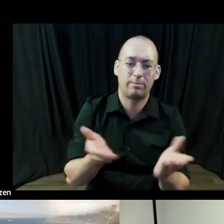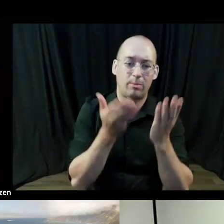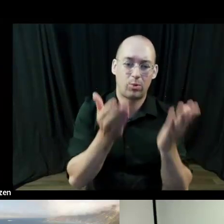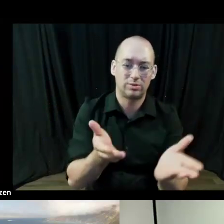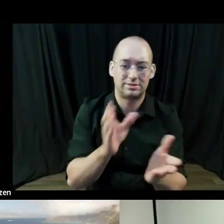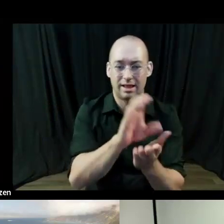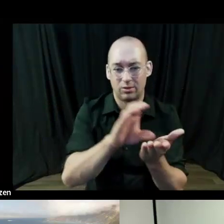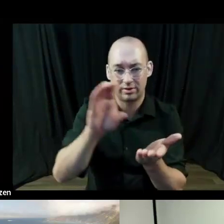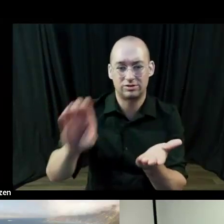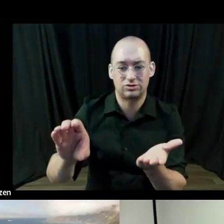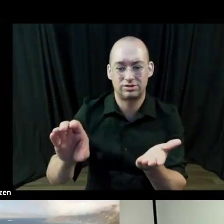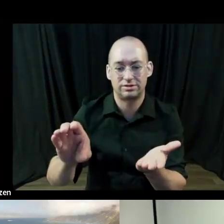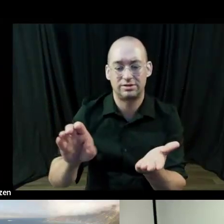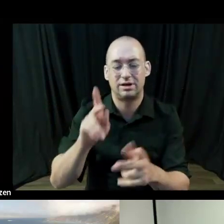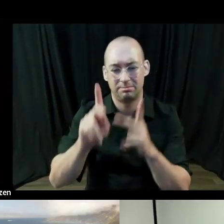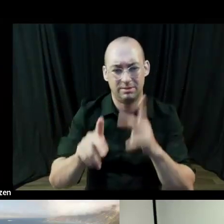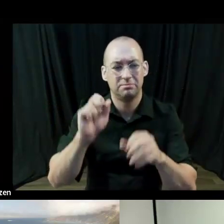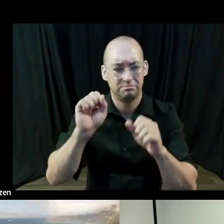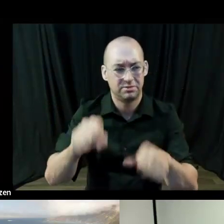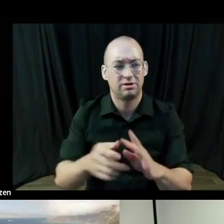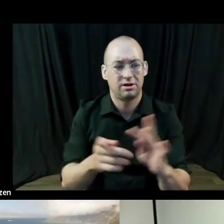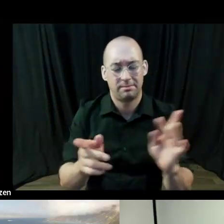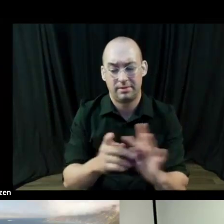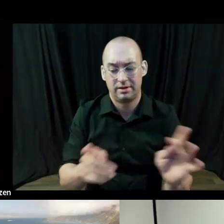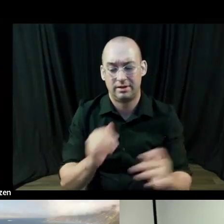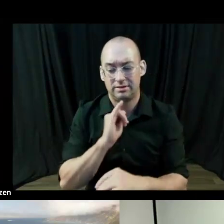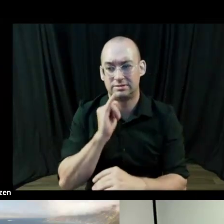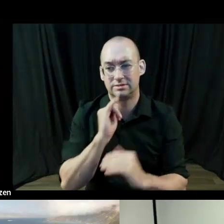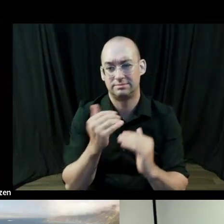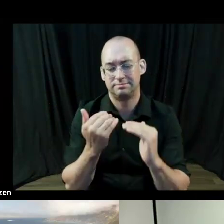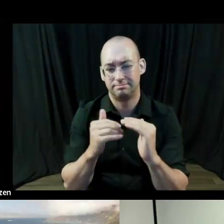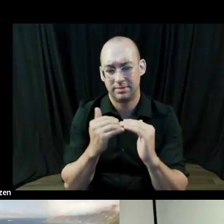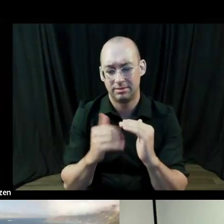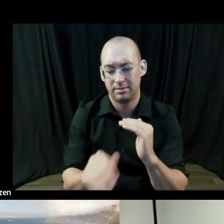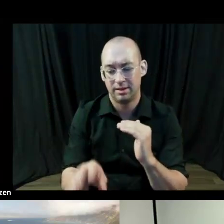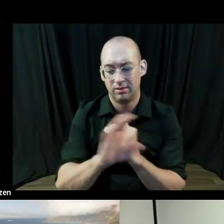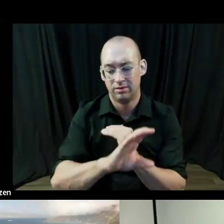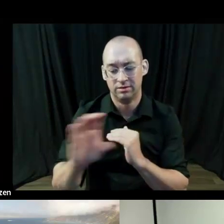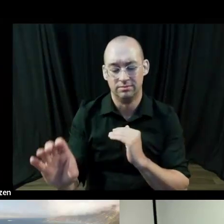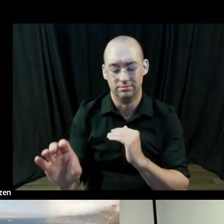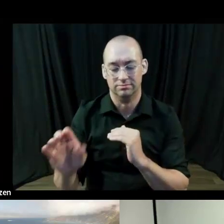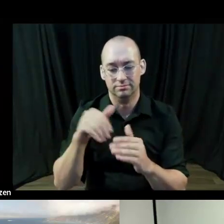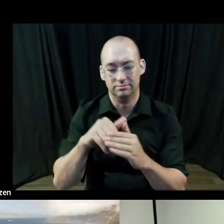which again, folks will be able to comment on, is a minimum allocation within each of the States